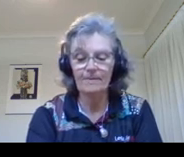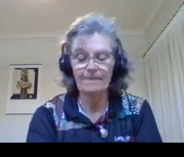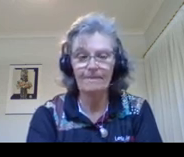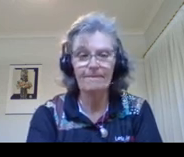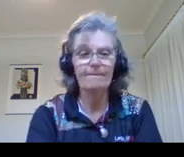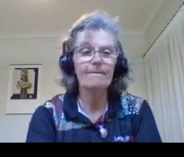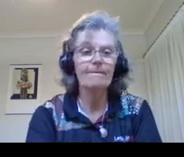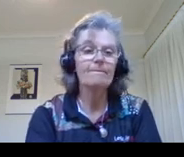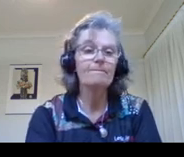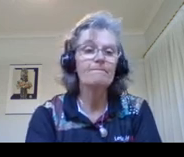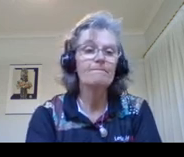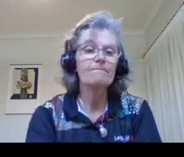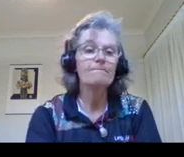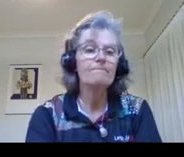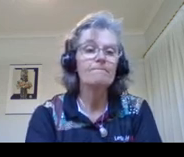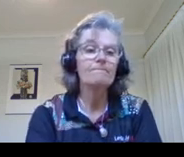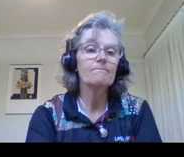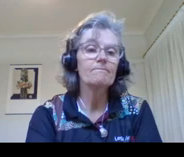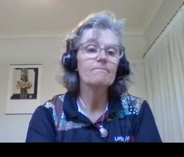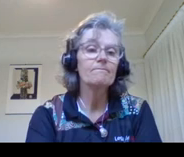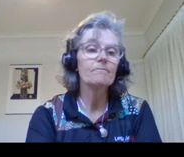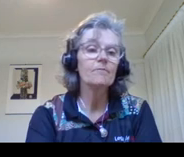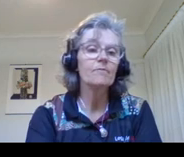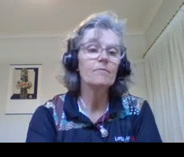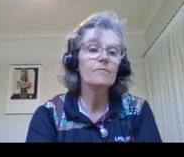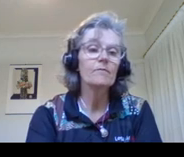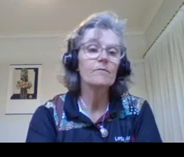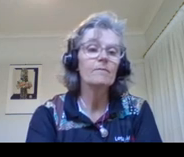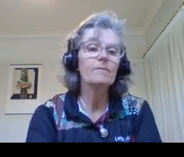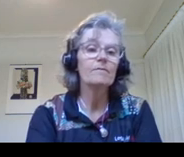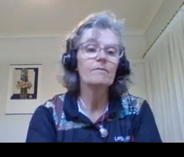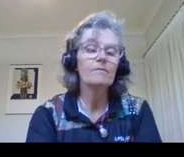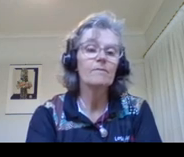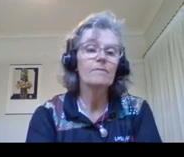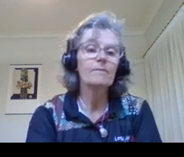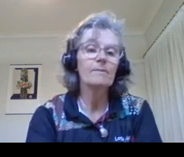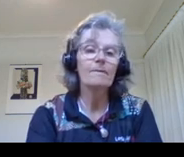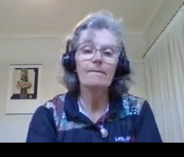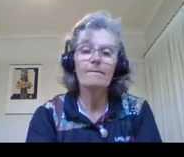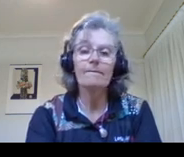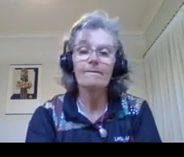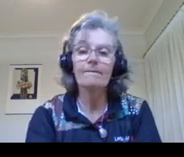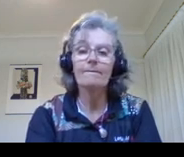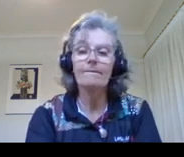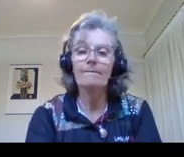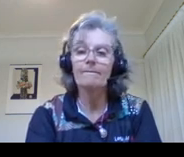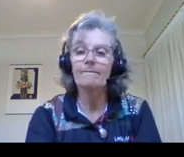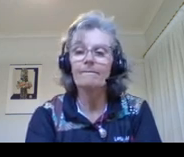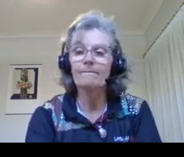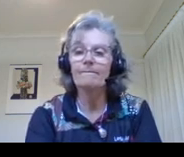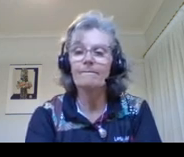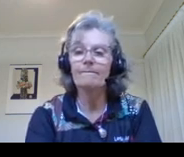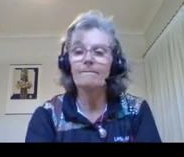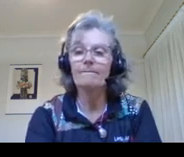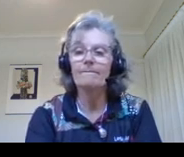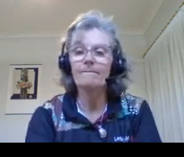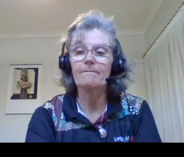often very little that can be done to get the person's money back not saying that there's nothing that can be done and we always encourage people who have been victim of a scam